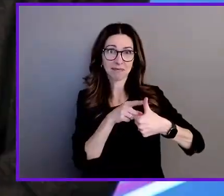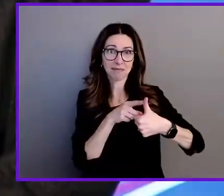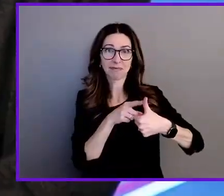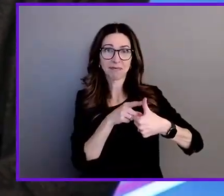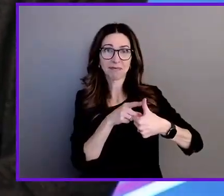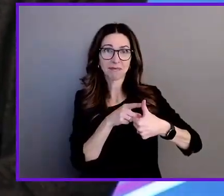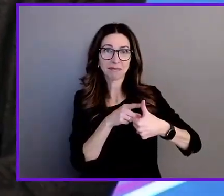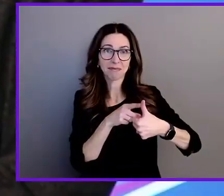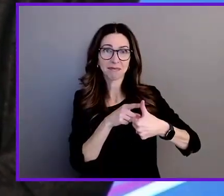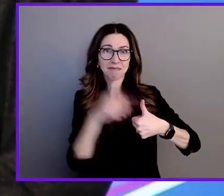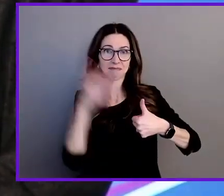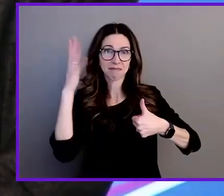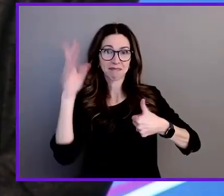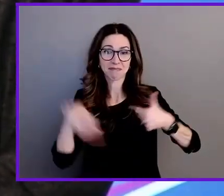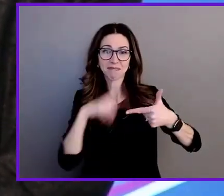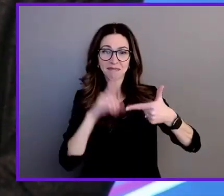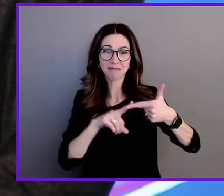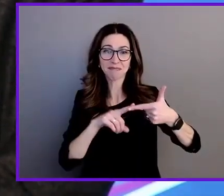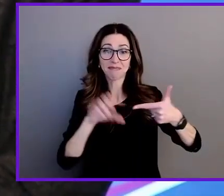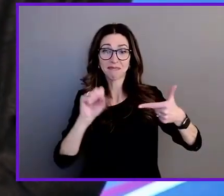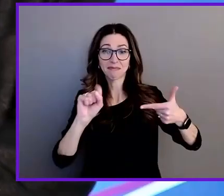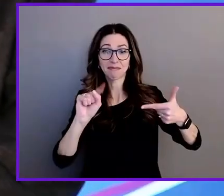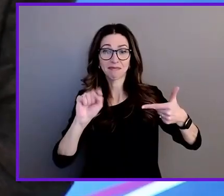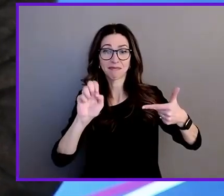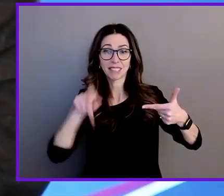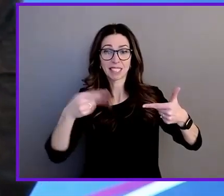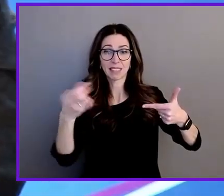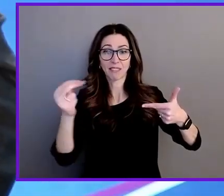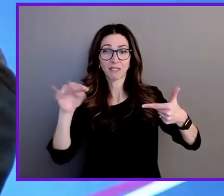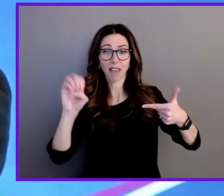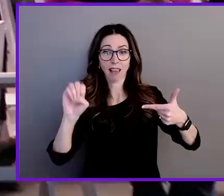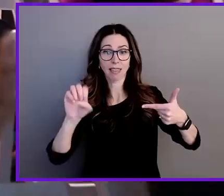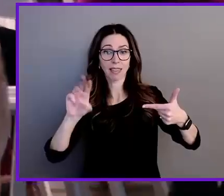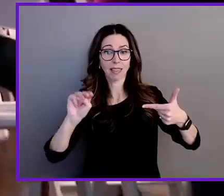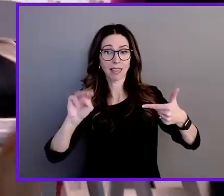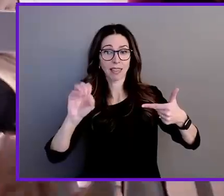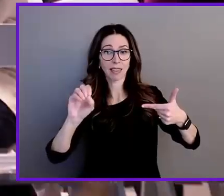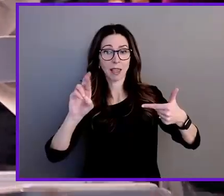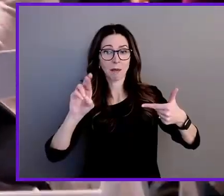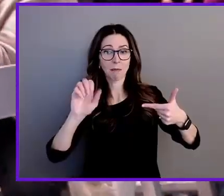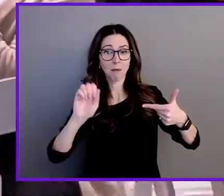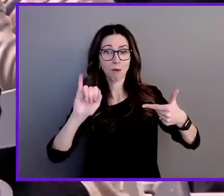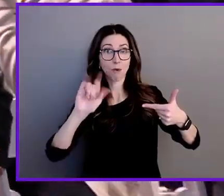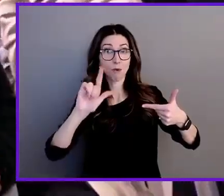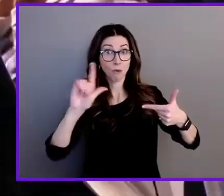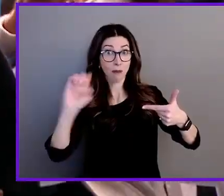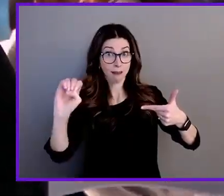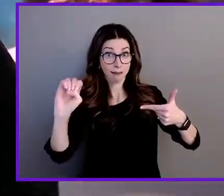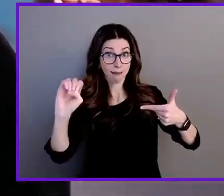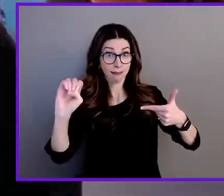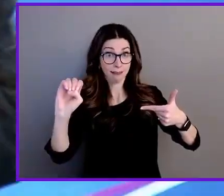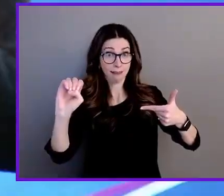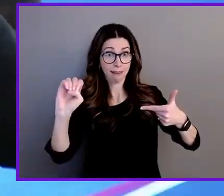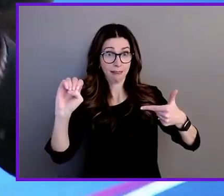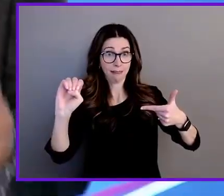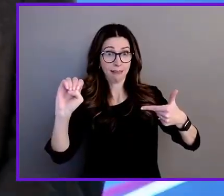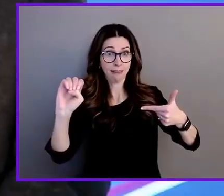Stephane Moraille,